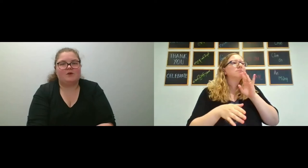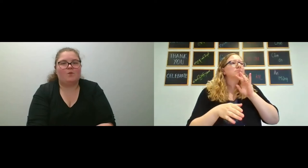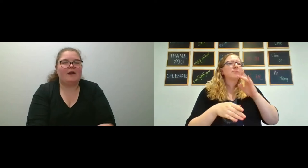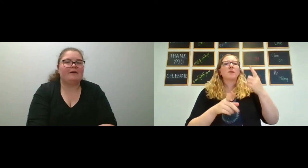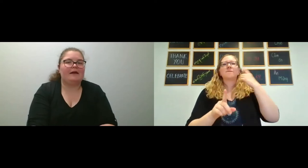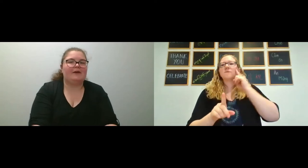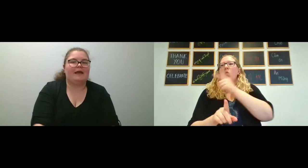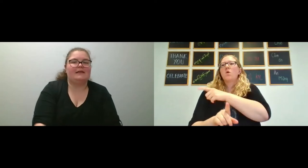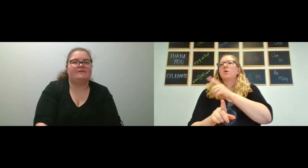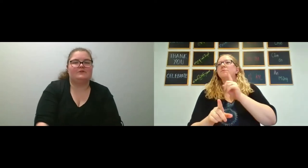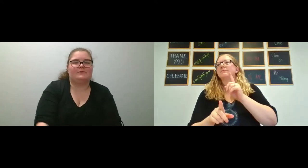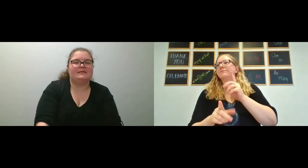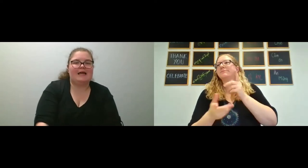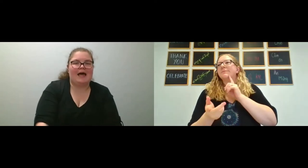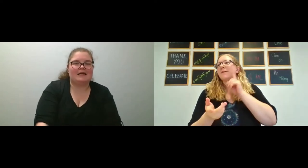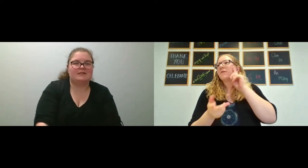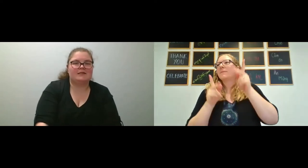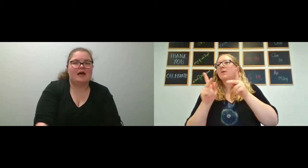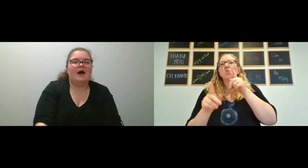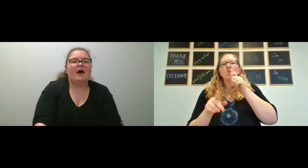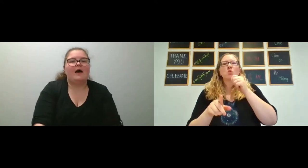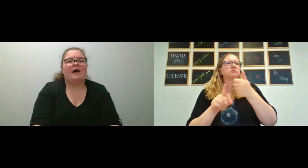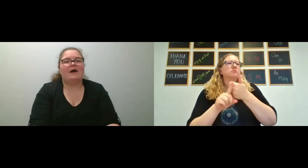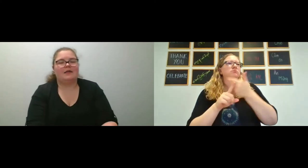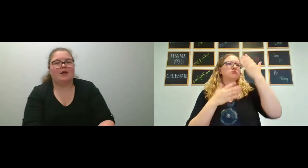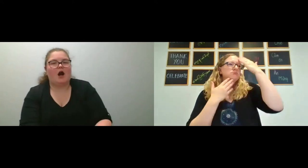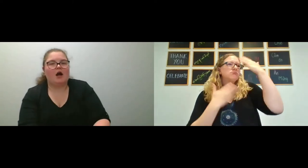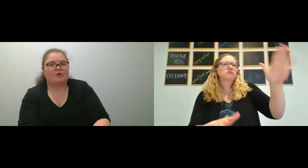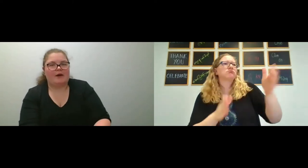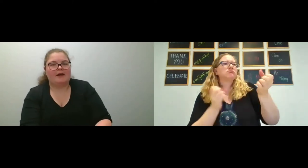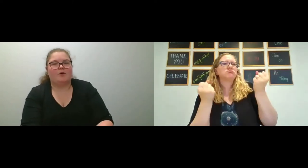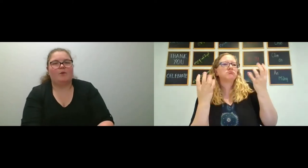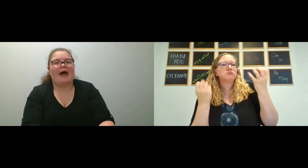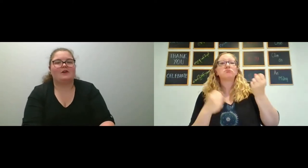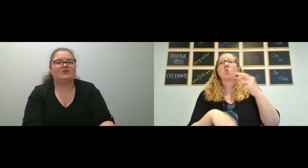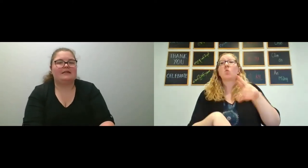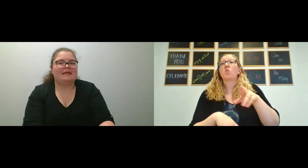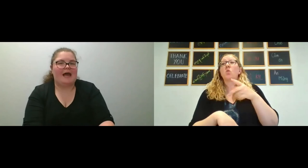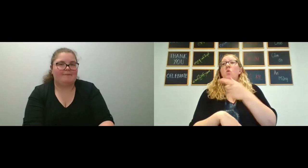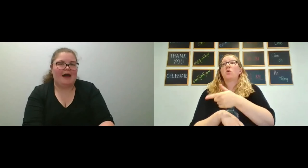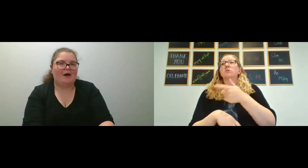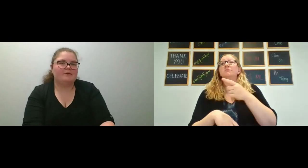So whatever a hearing individual says, the CART writer would actually type it out.